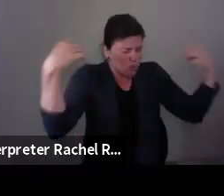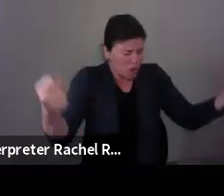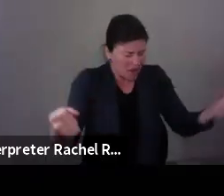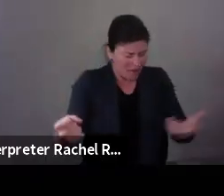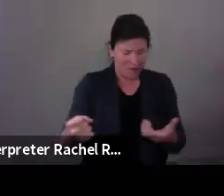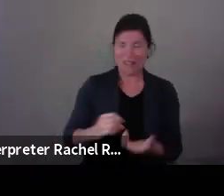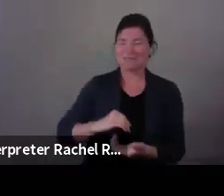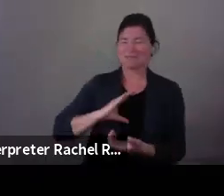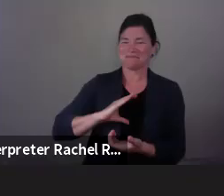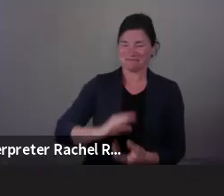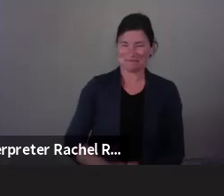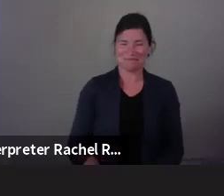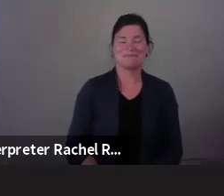gray saying you are so amazing and very